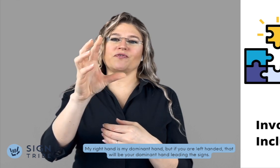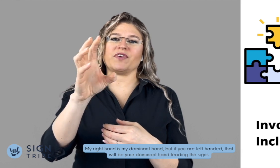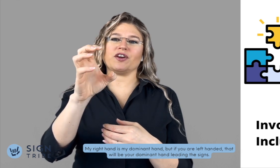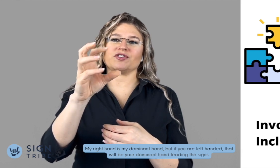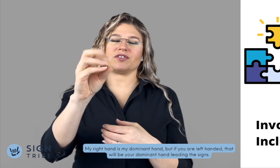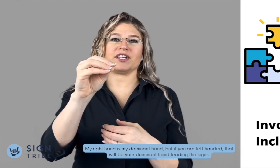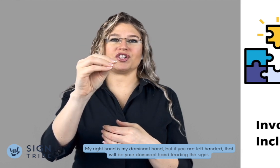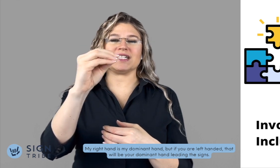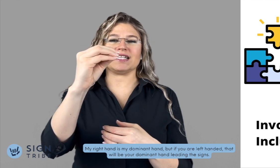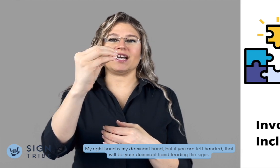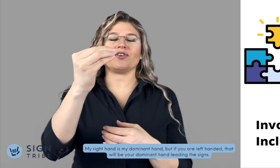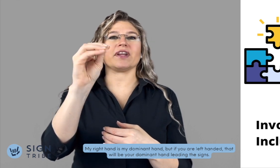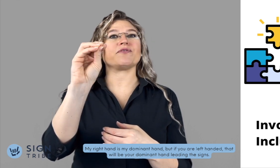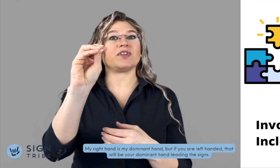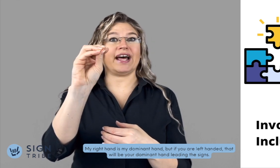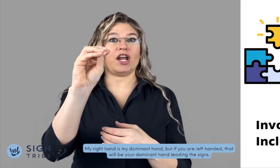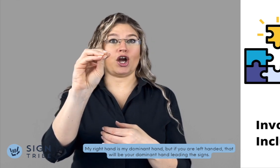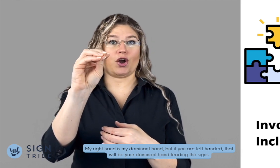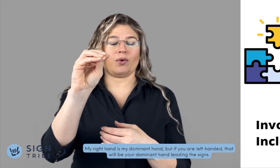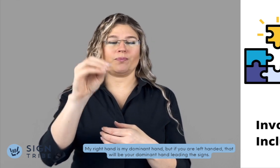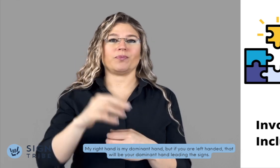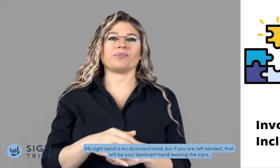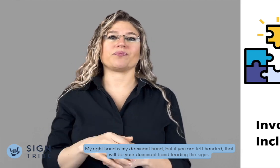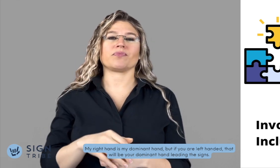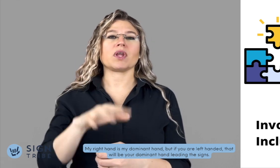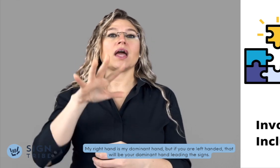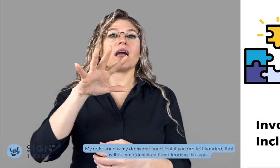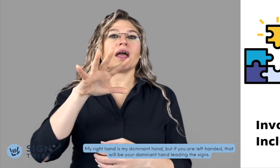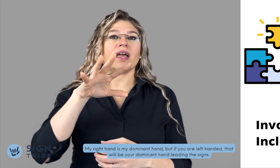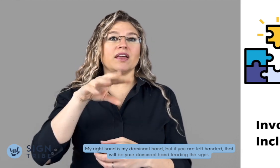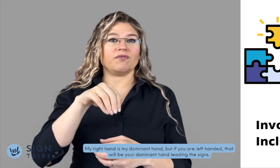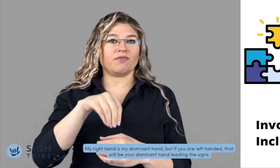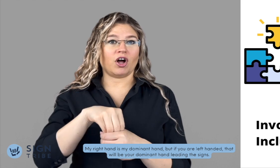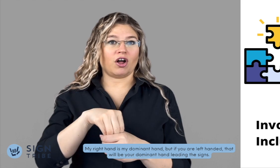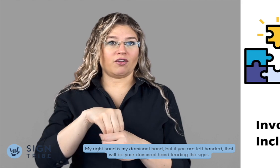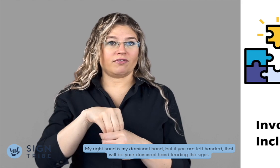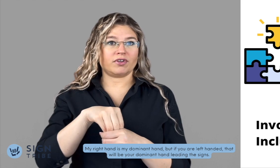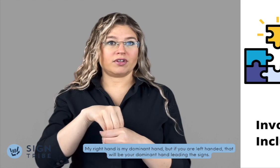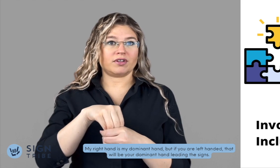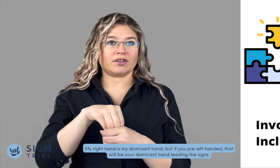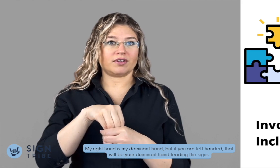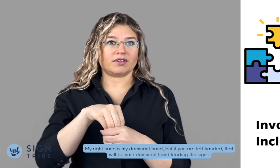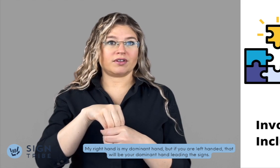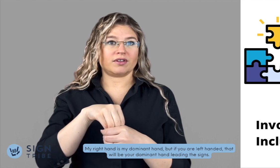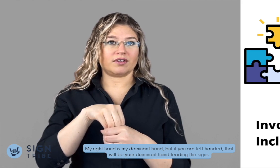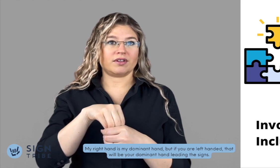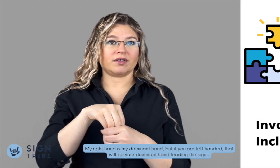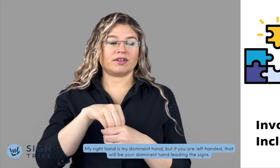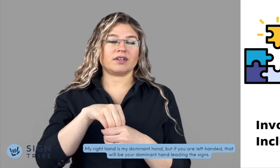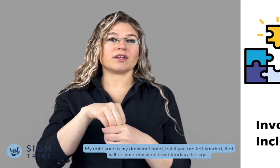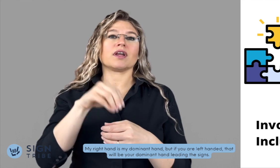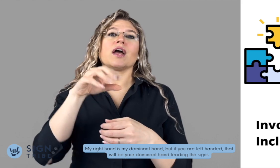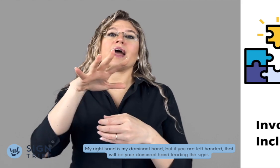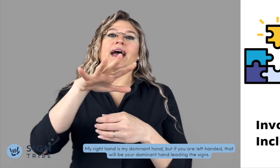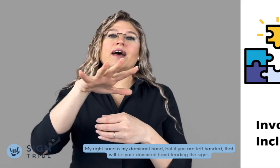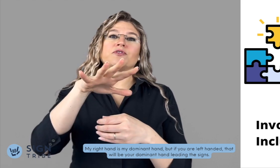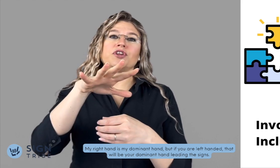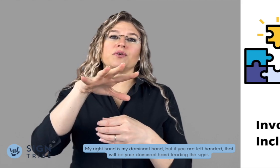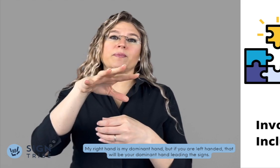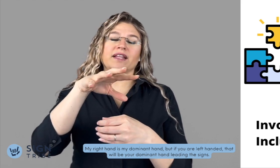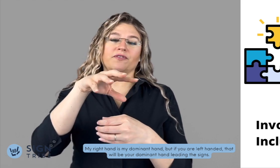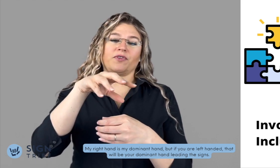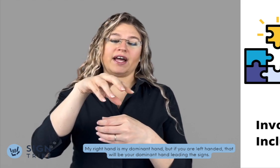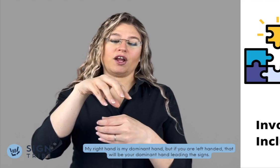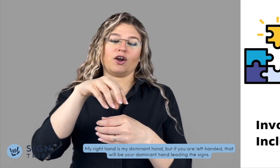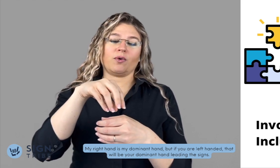fingers are touching together like a flat O. Involve. After you make the flat O or